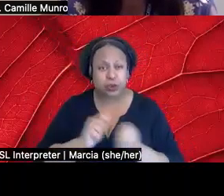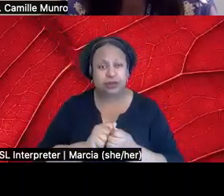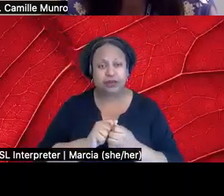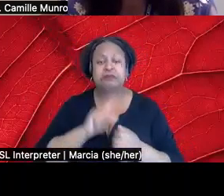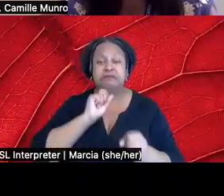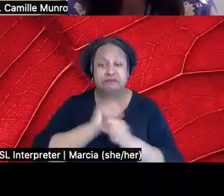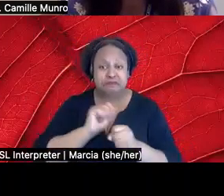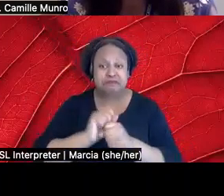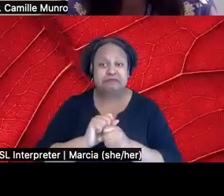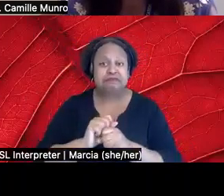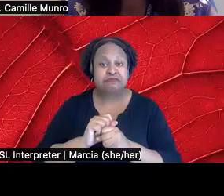Next slide.